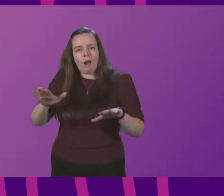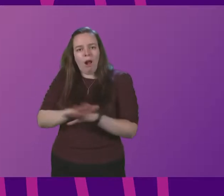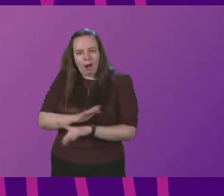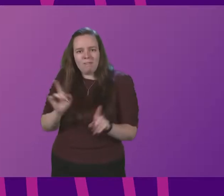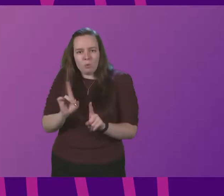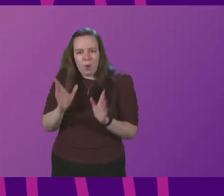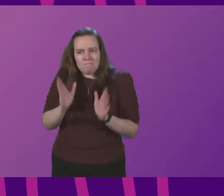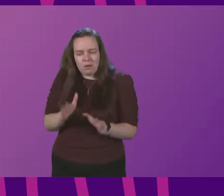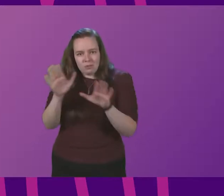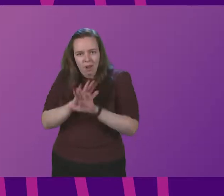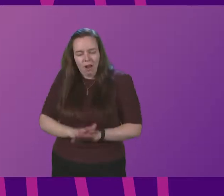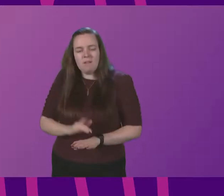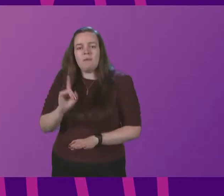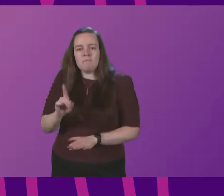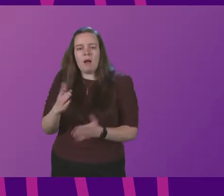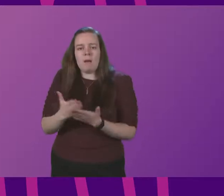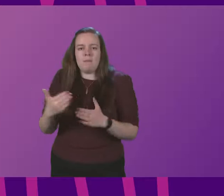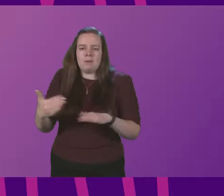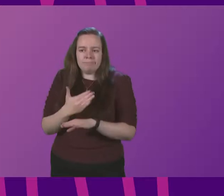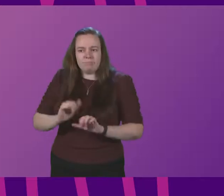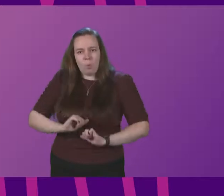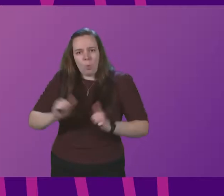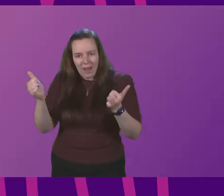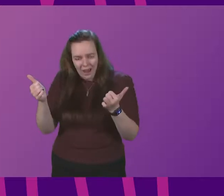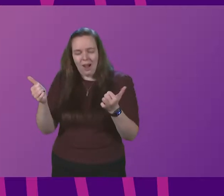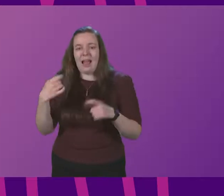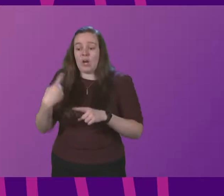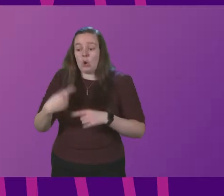it must cover, but that it does so efficiently and promptly so that we can learn lessons and